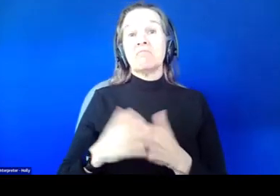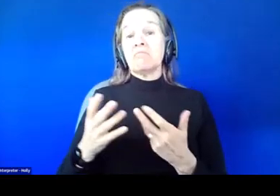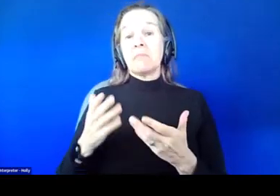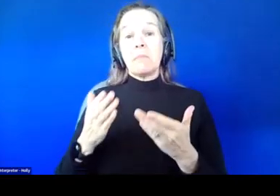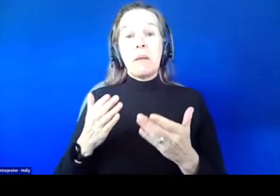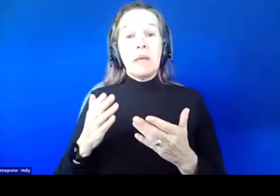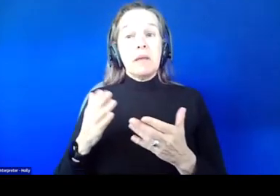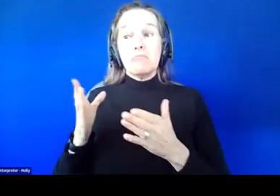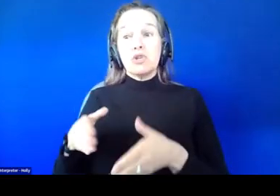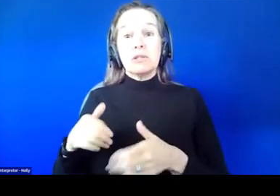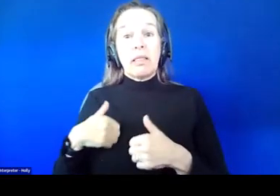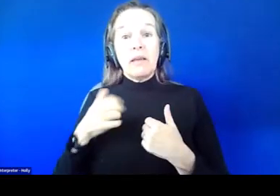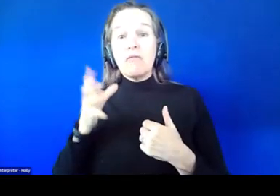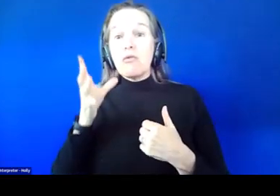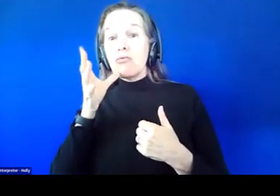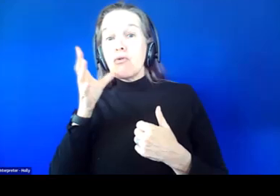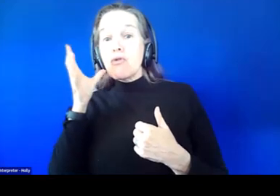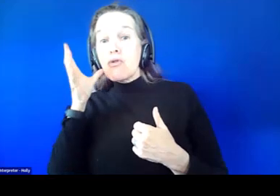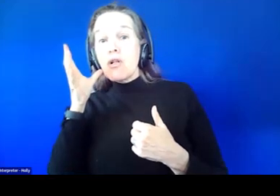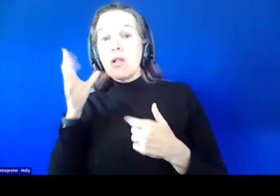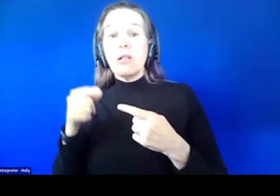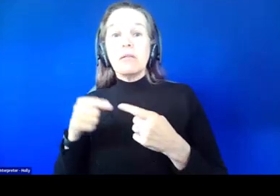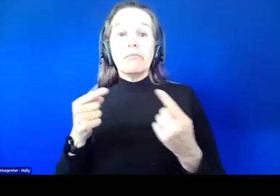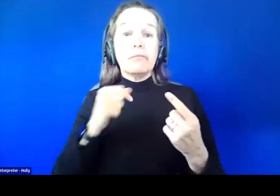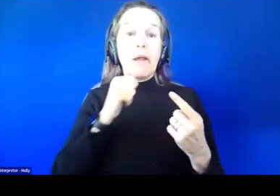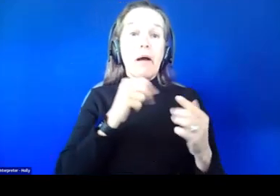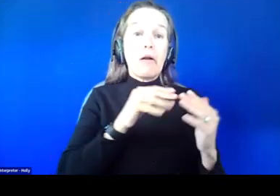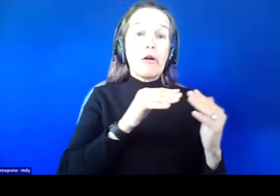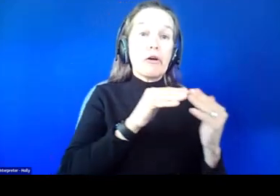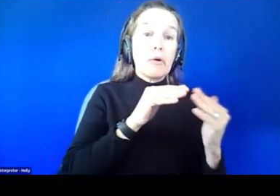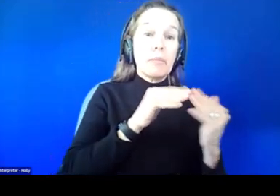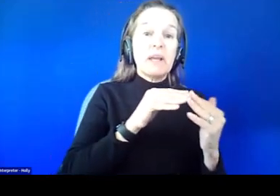urban area, and race and ethnicity.